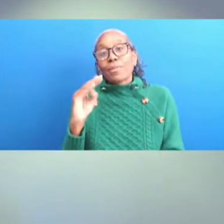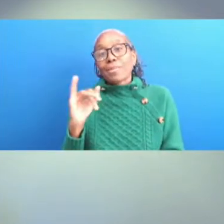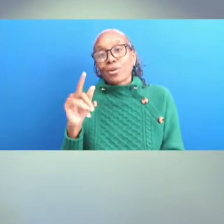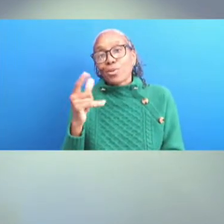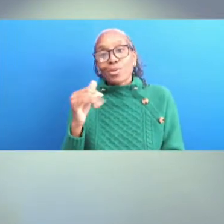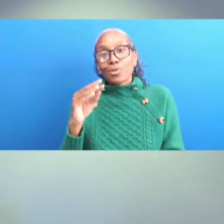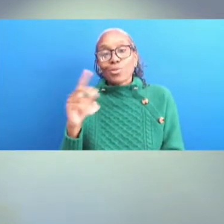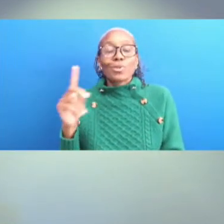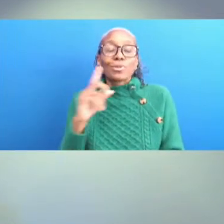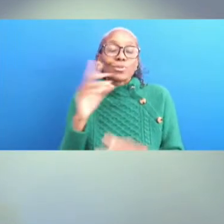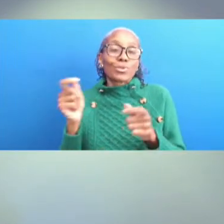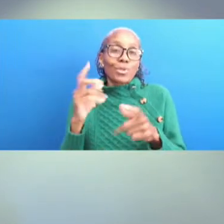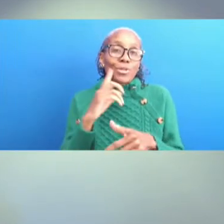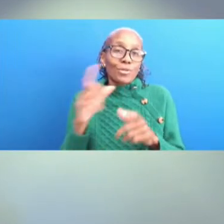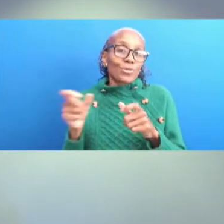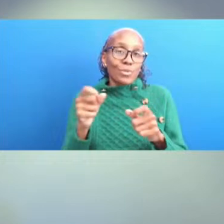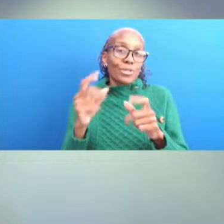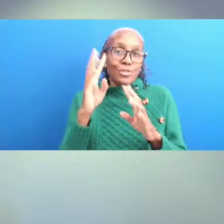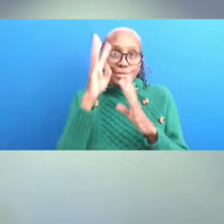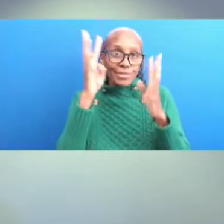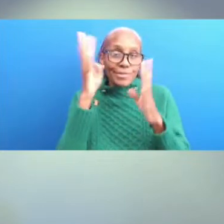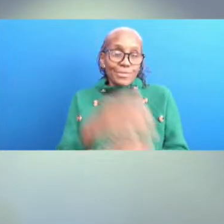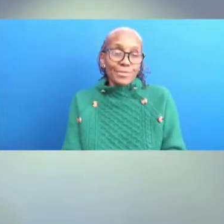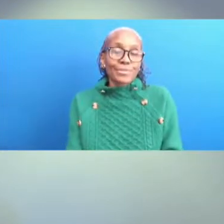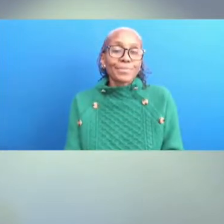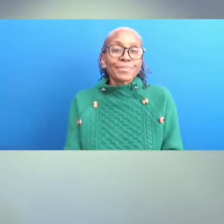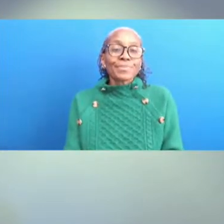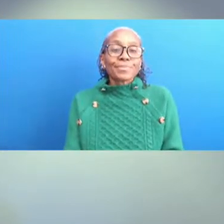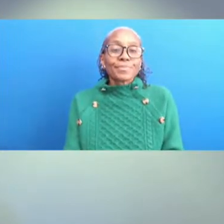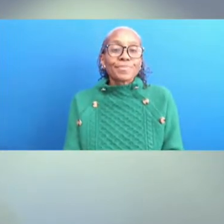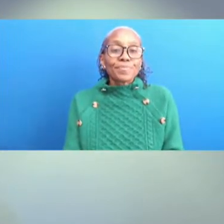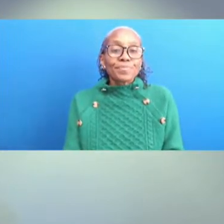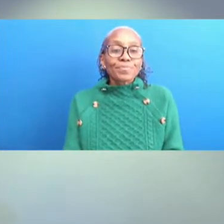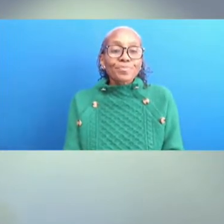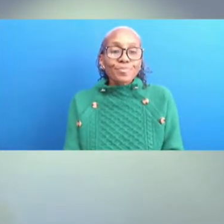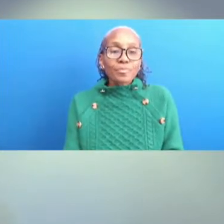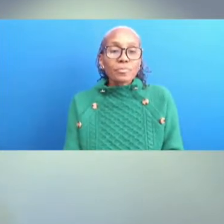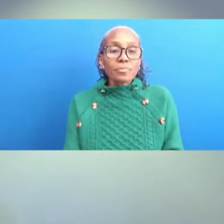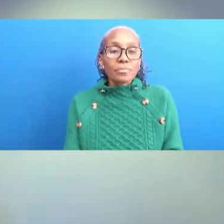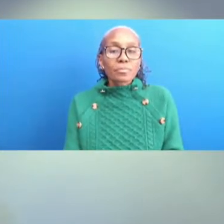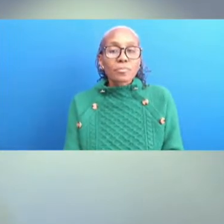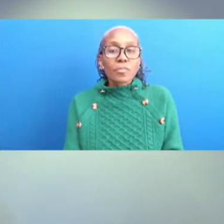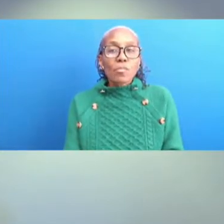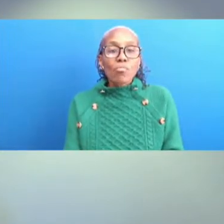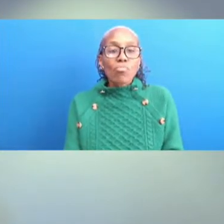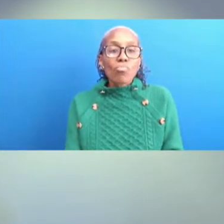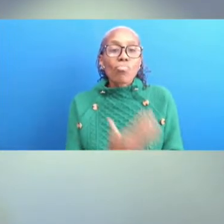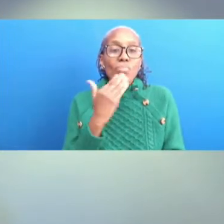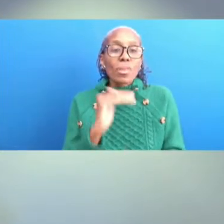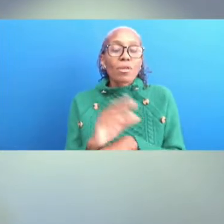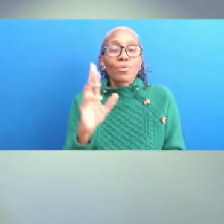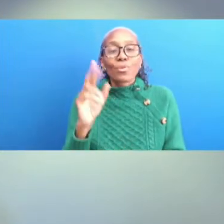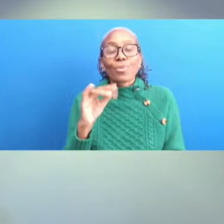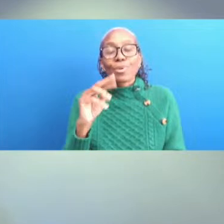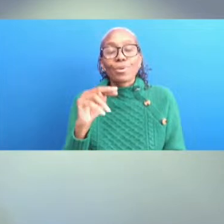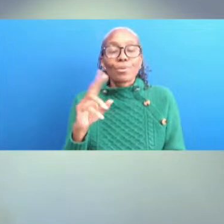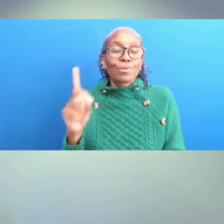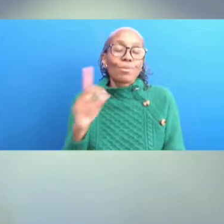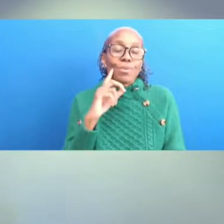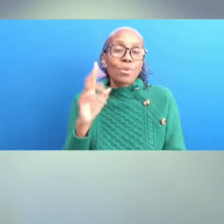GOOD AFTERNOON.